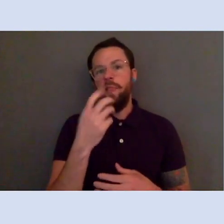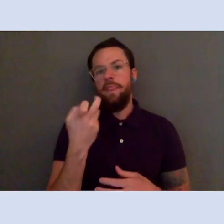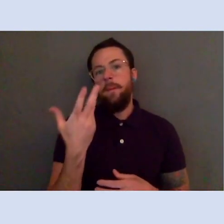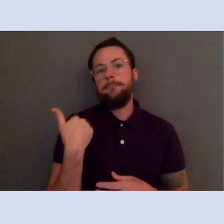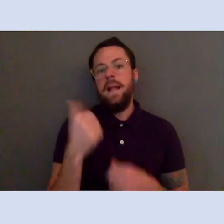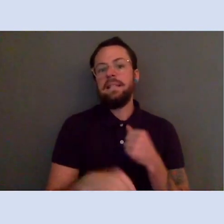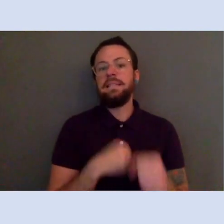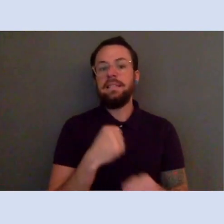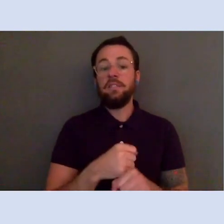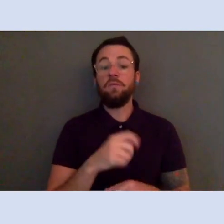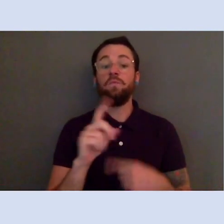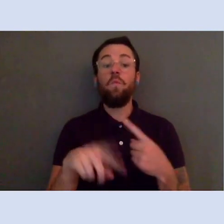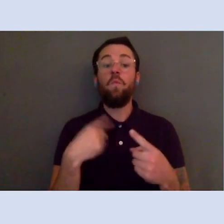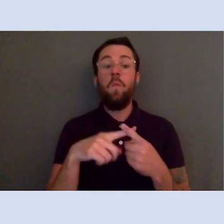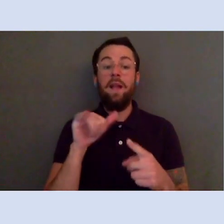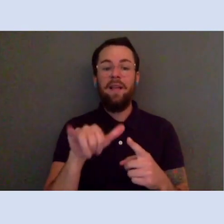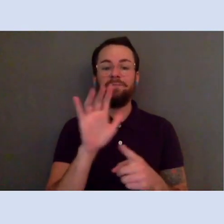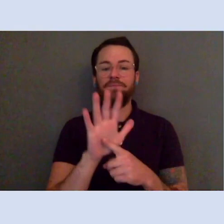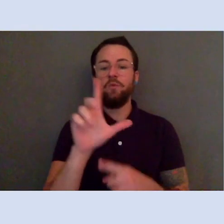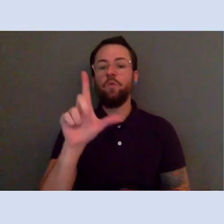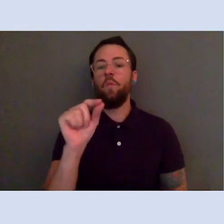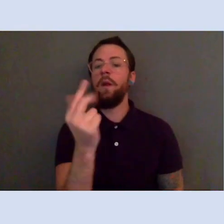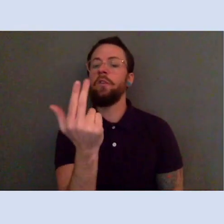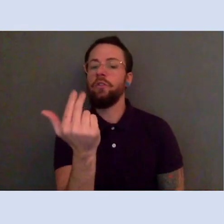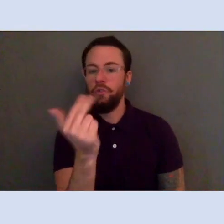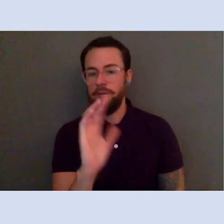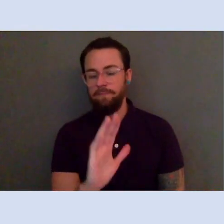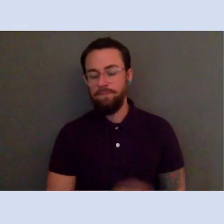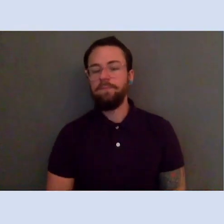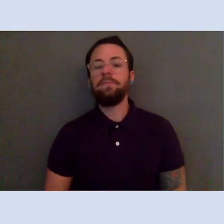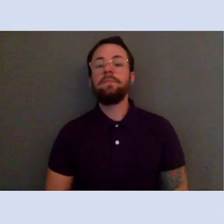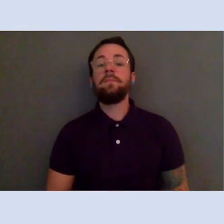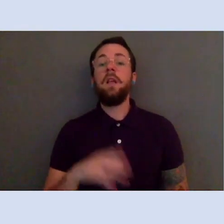85 percent say they have been verbally harassed in the past year.